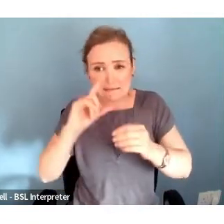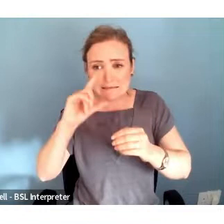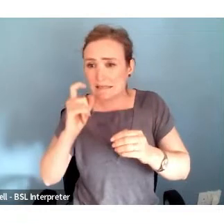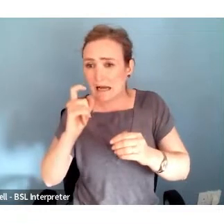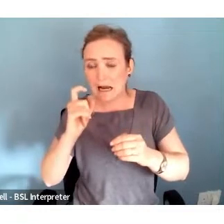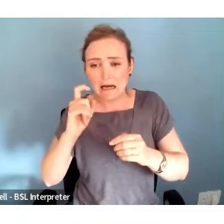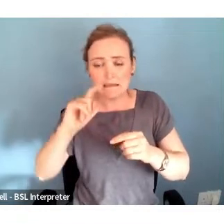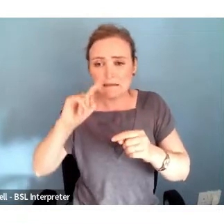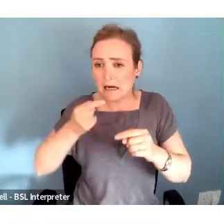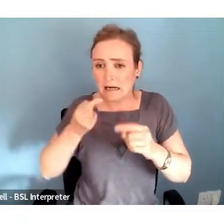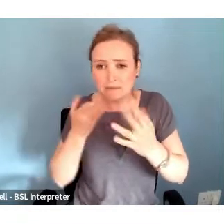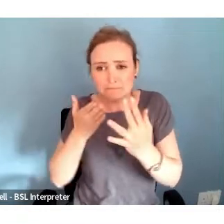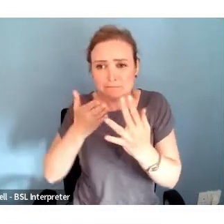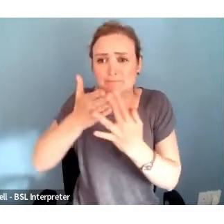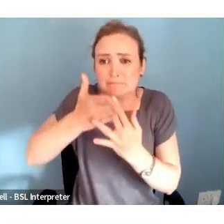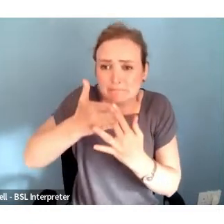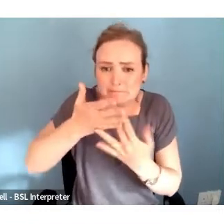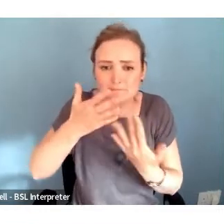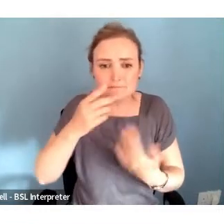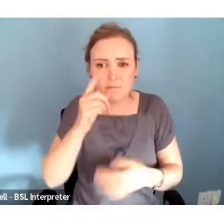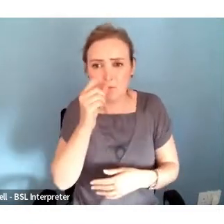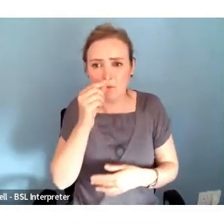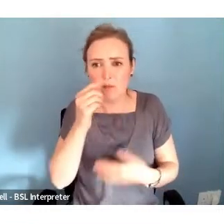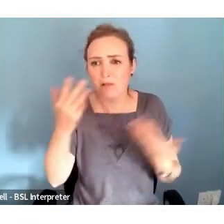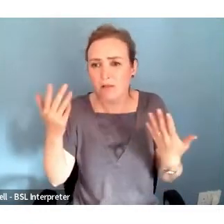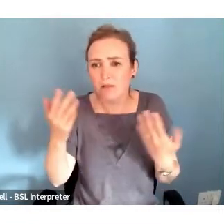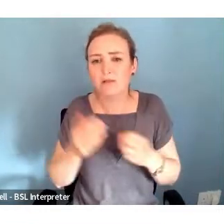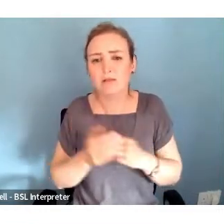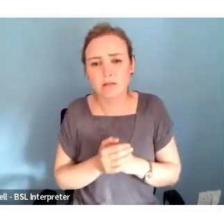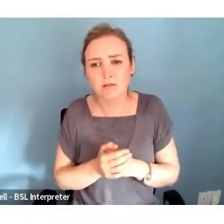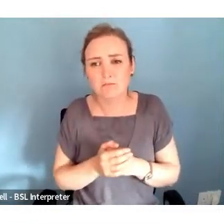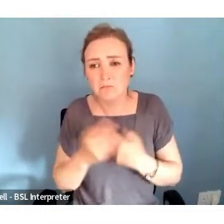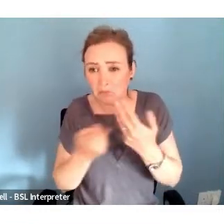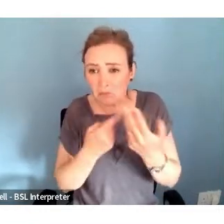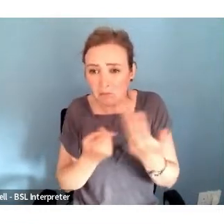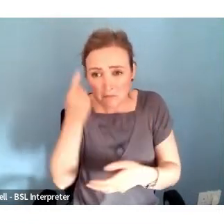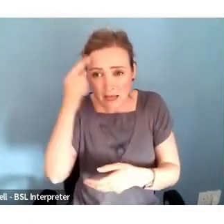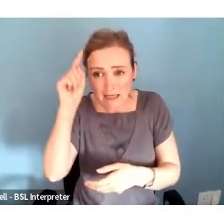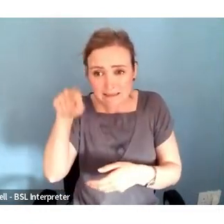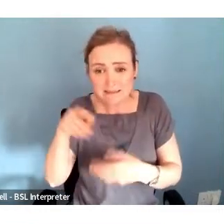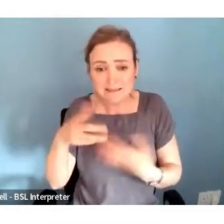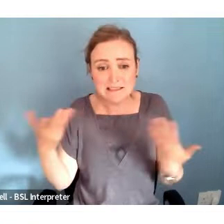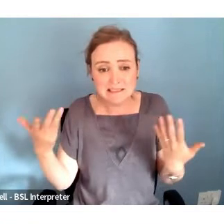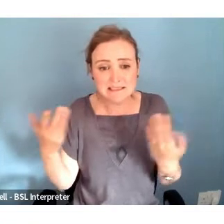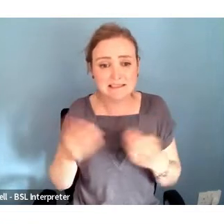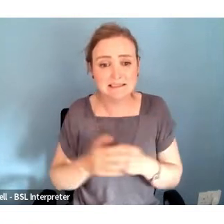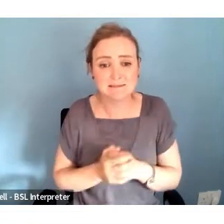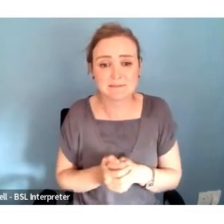Any other s?